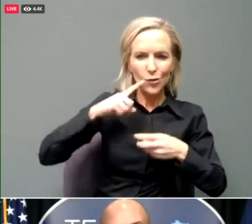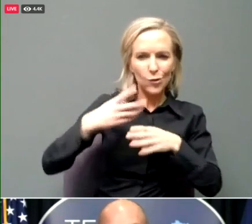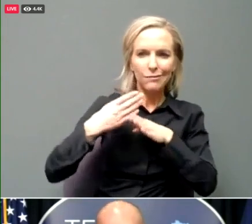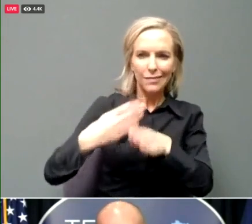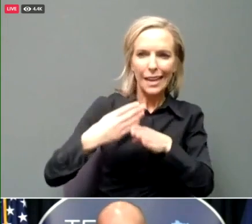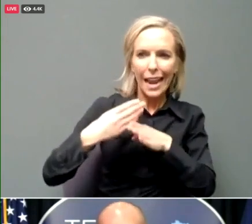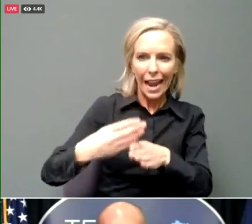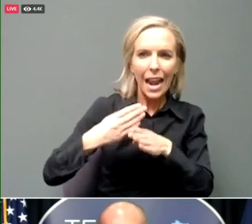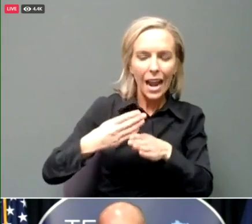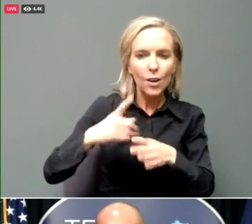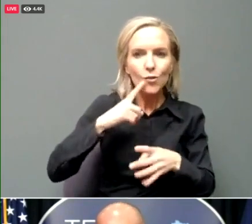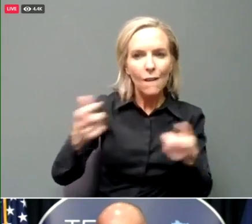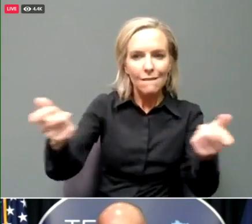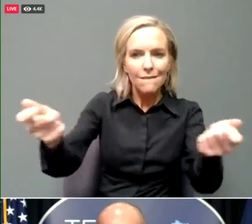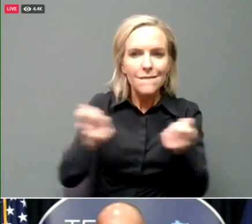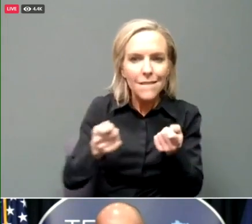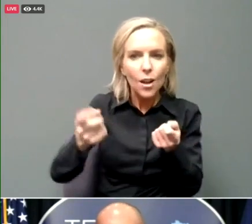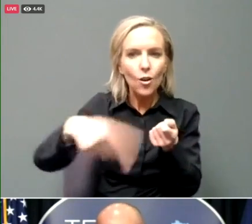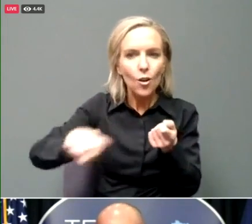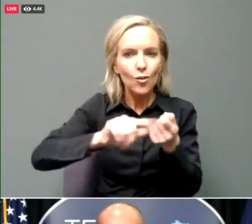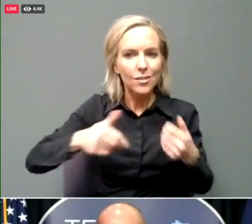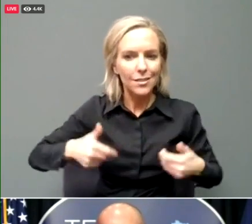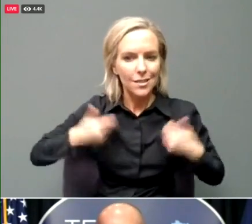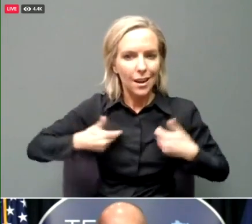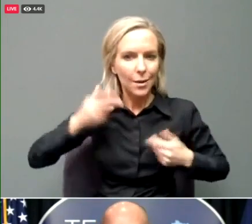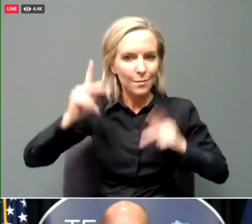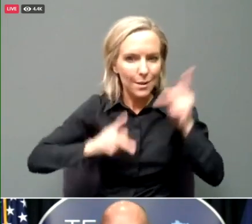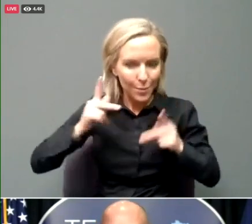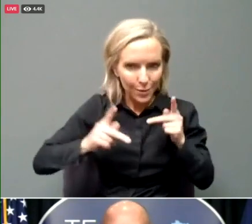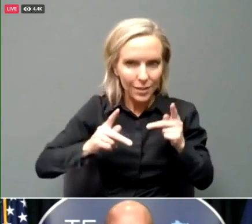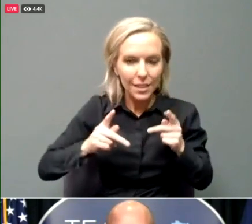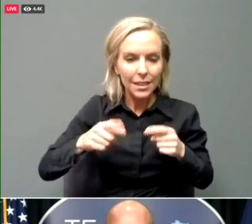audience that's still watching me. So a science is cool, even though it's not